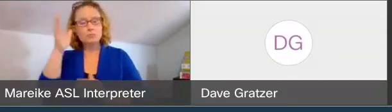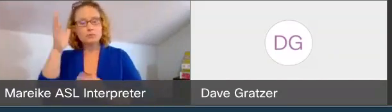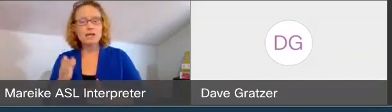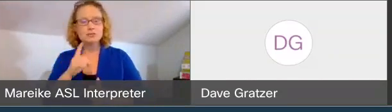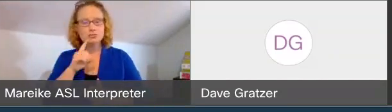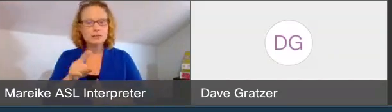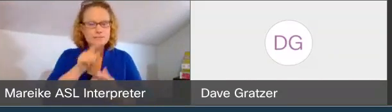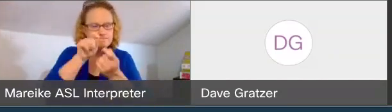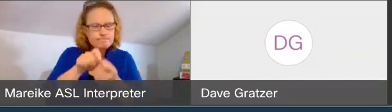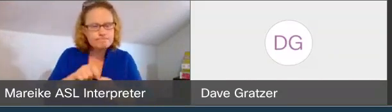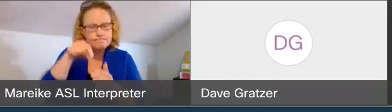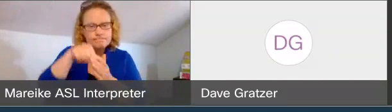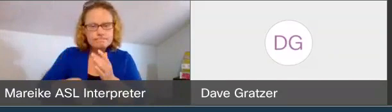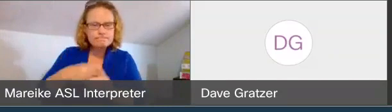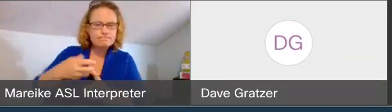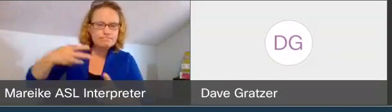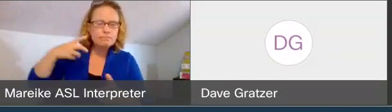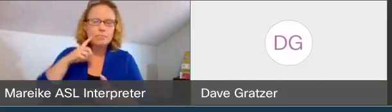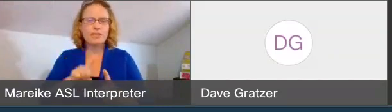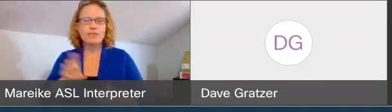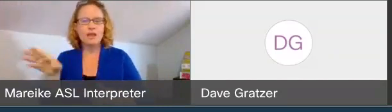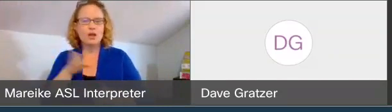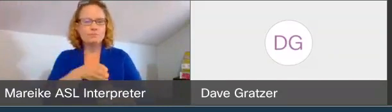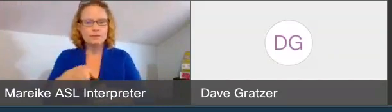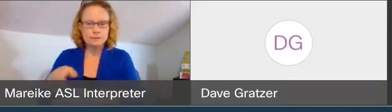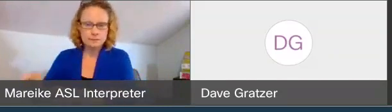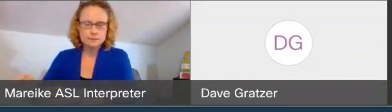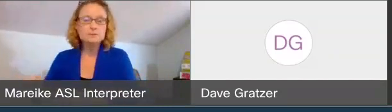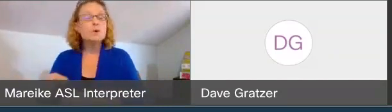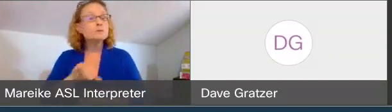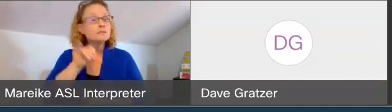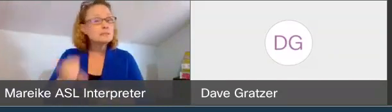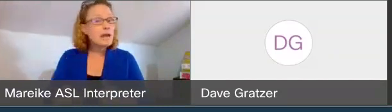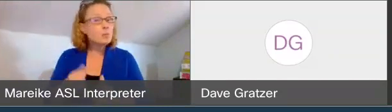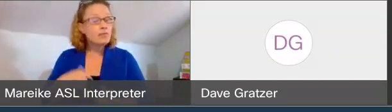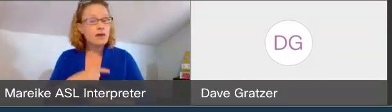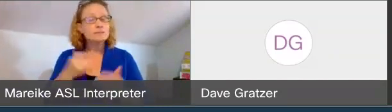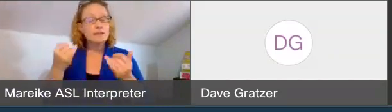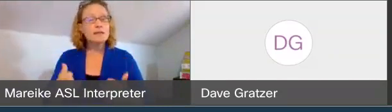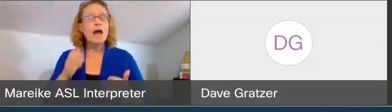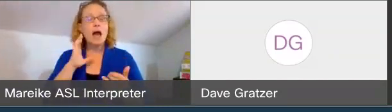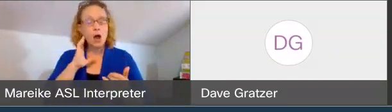a little bit more in these areas. So just stay with us and we are now gonna move directly into